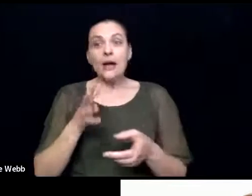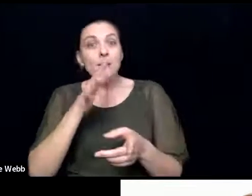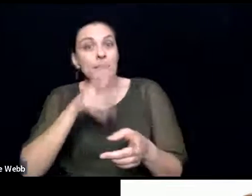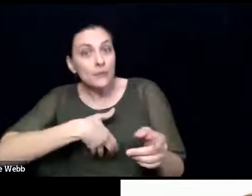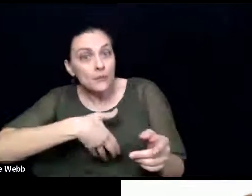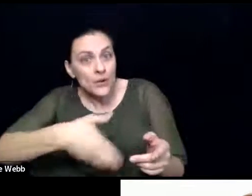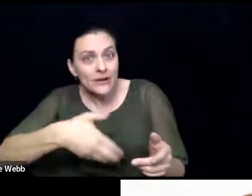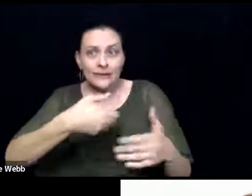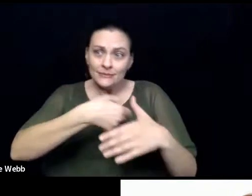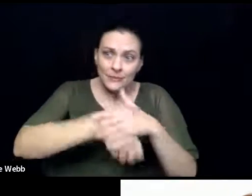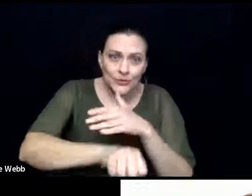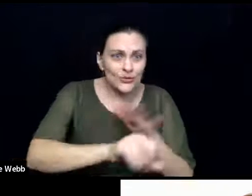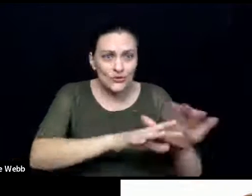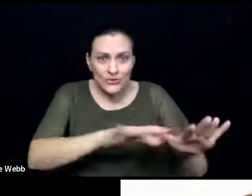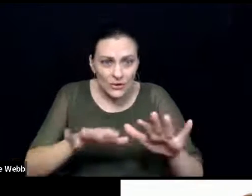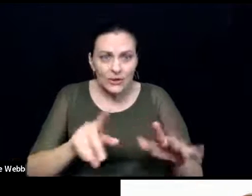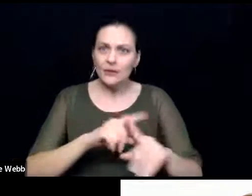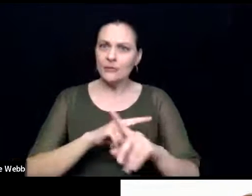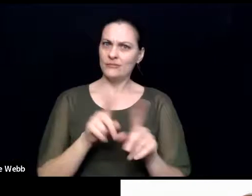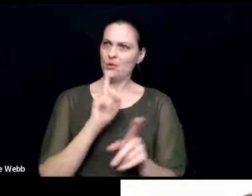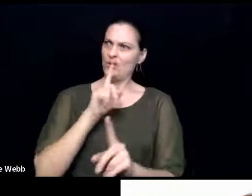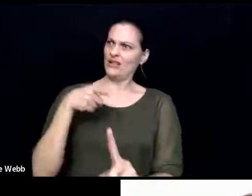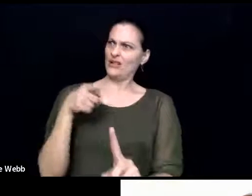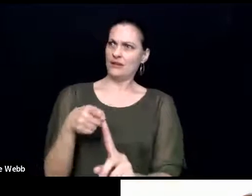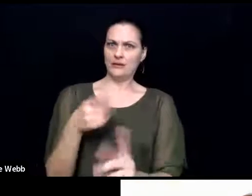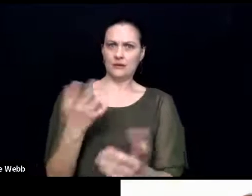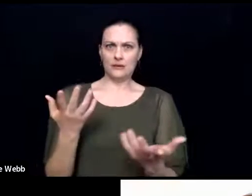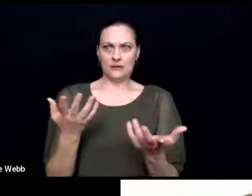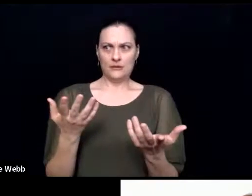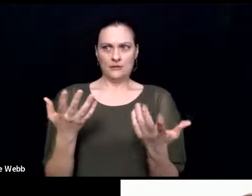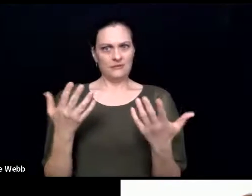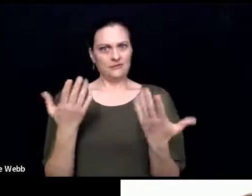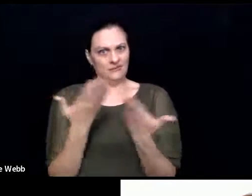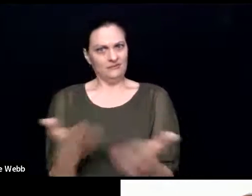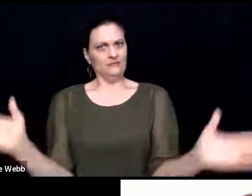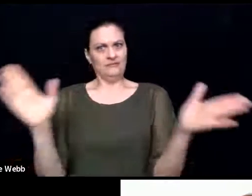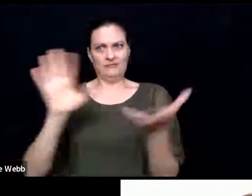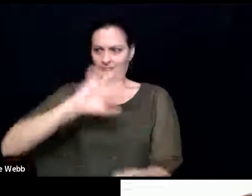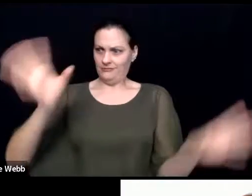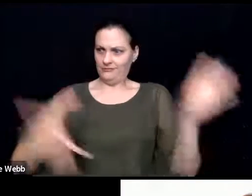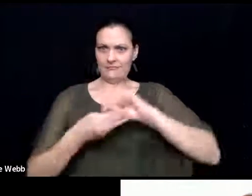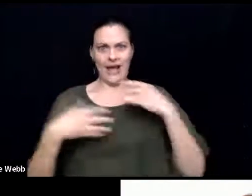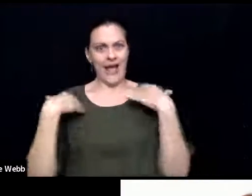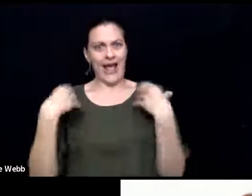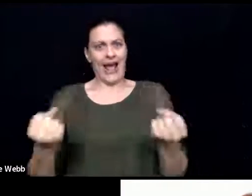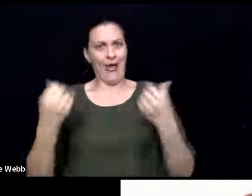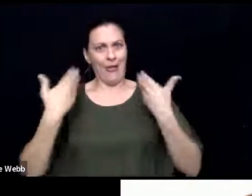about health outcomes. This is an issue now, of course, because of the vaccination situation.